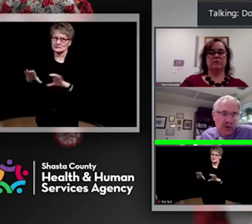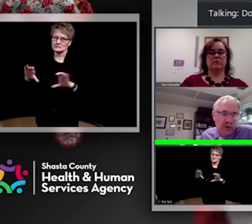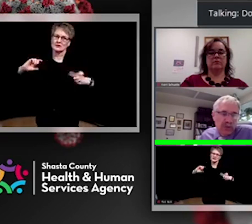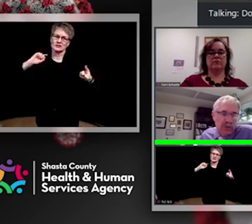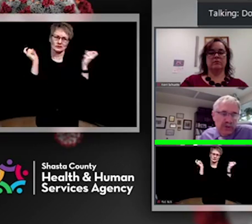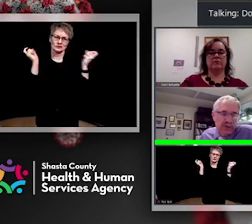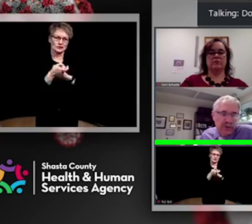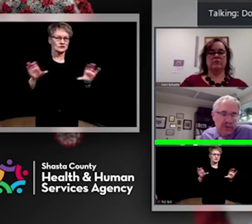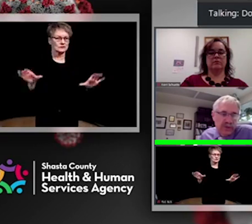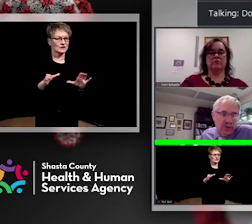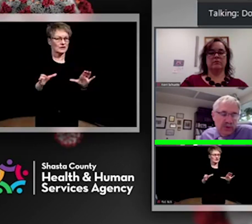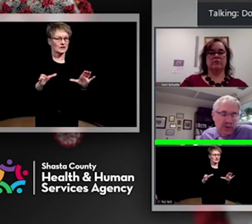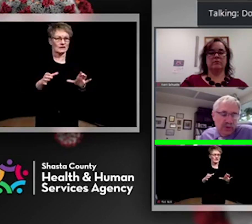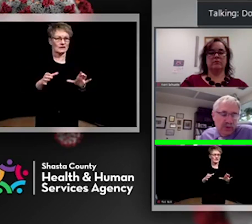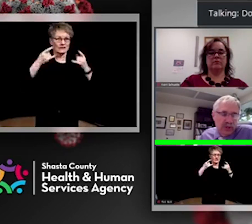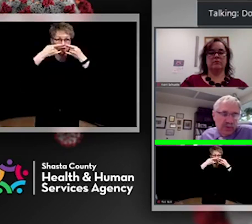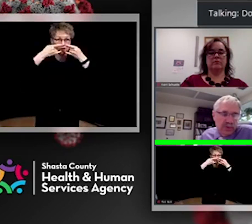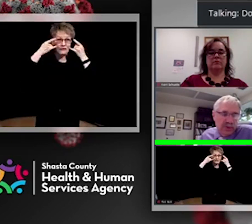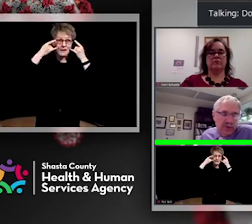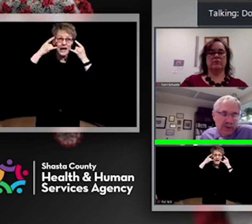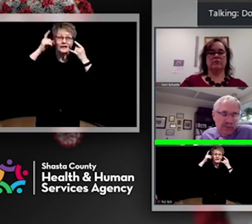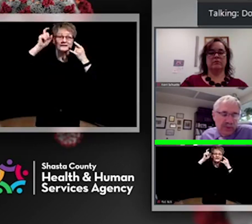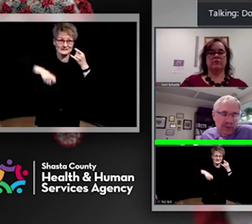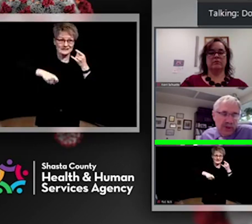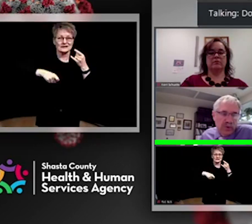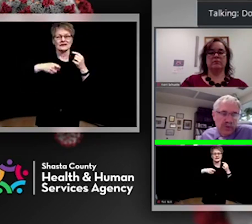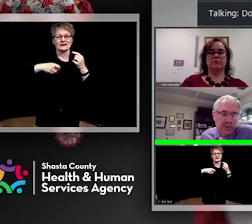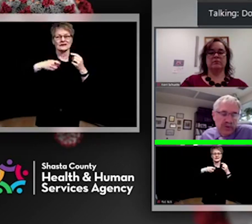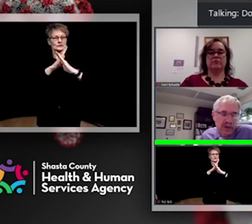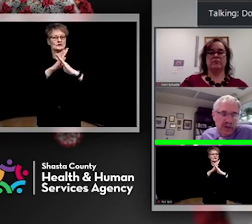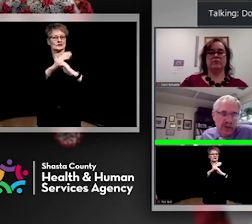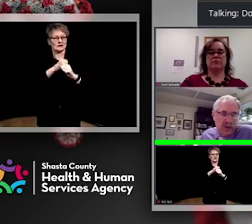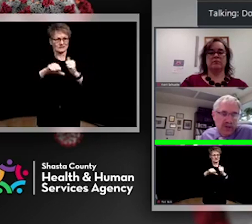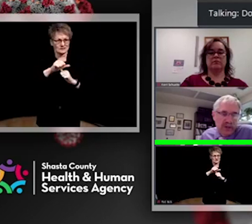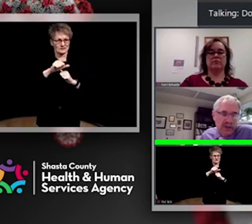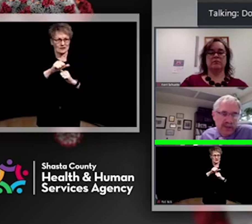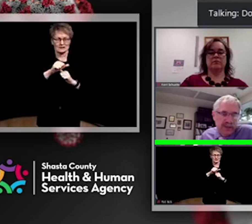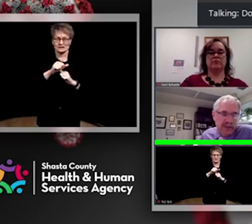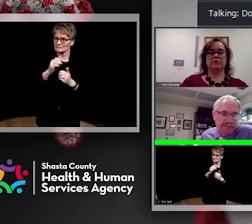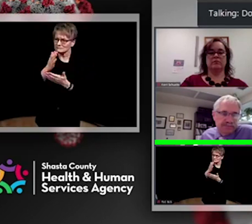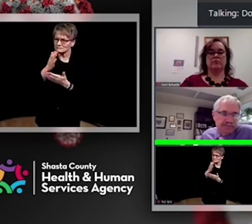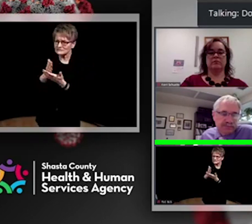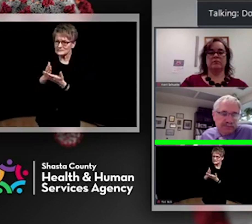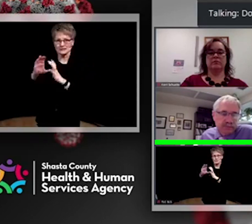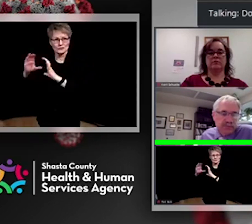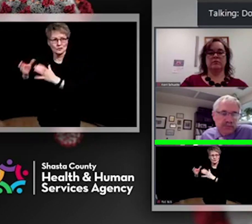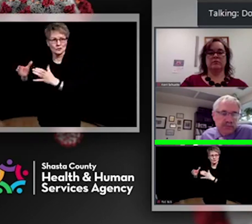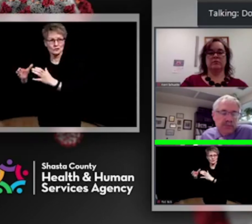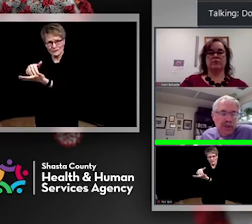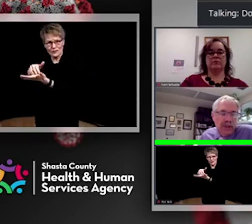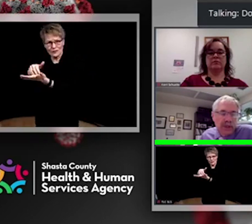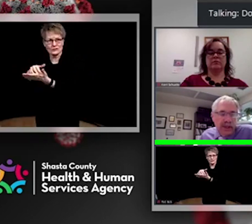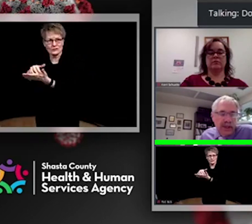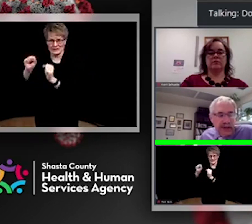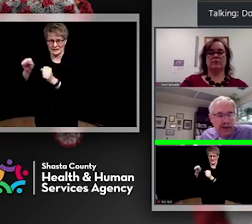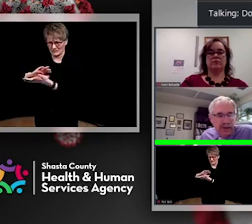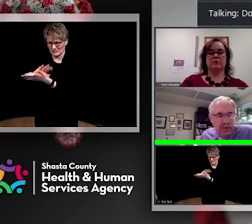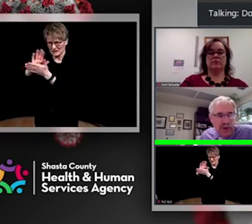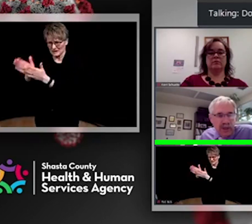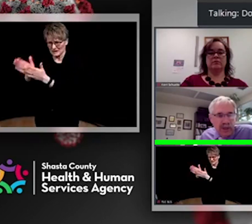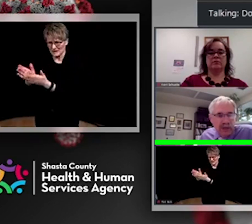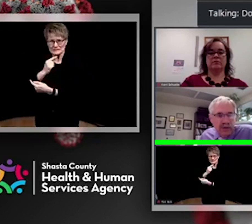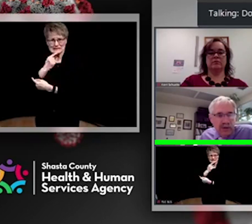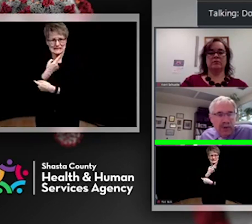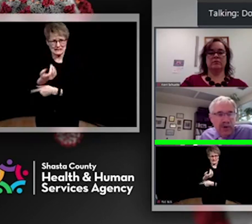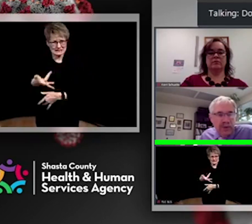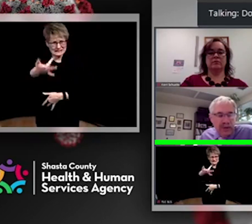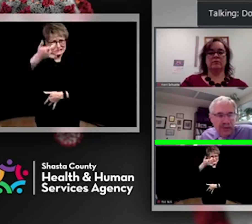for vulnerable residents who really can become very ill with COVID-19. And when any part of the